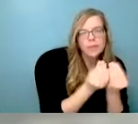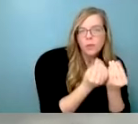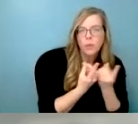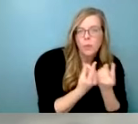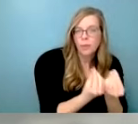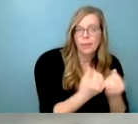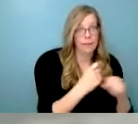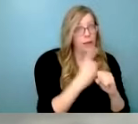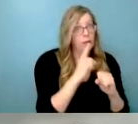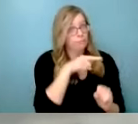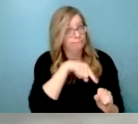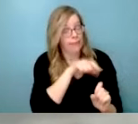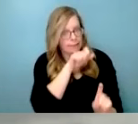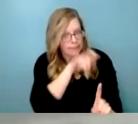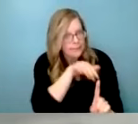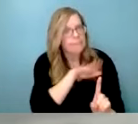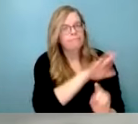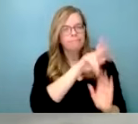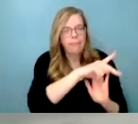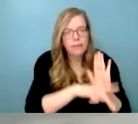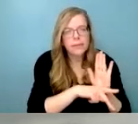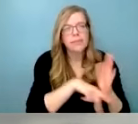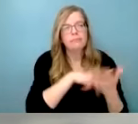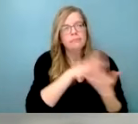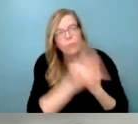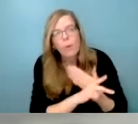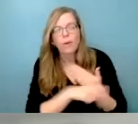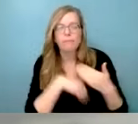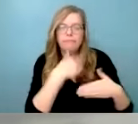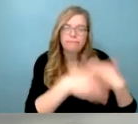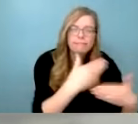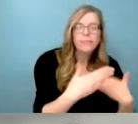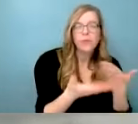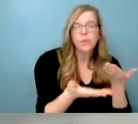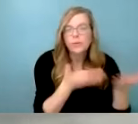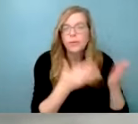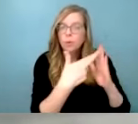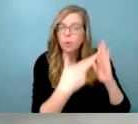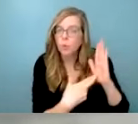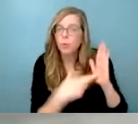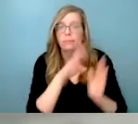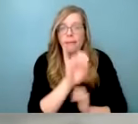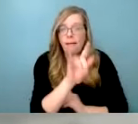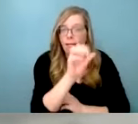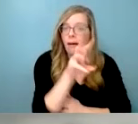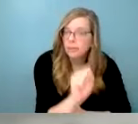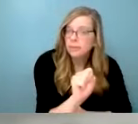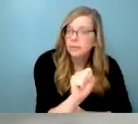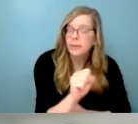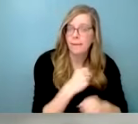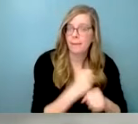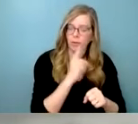its policies programs practices services rules or bylaws to determine their impact on accessibility